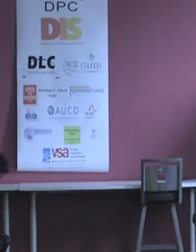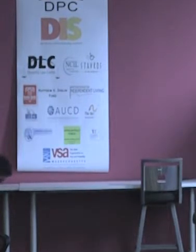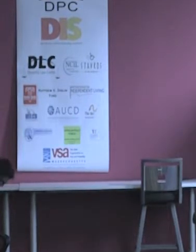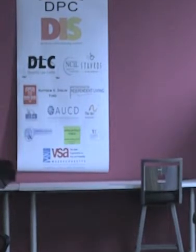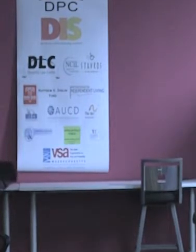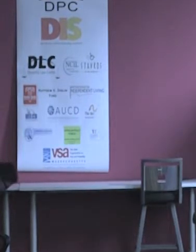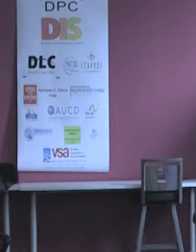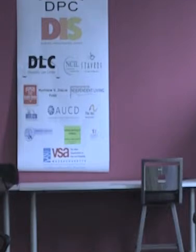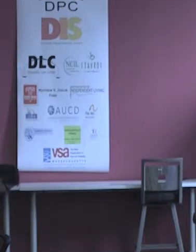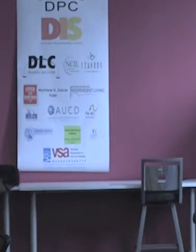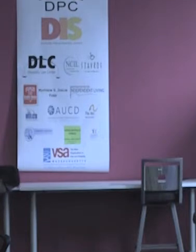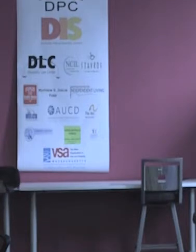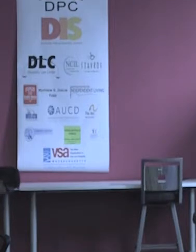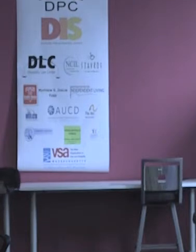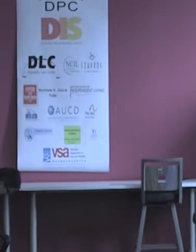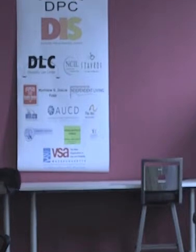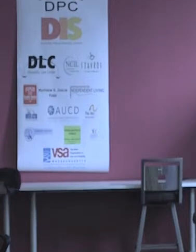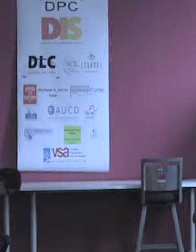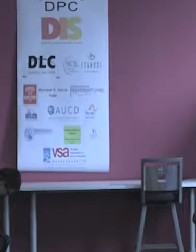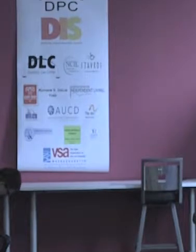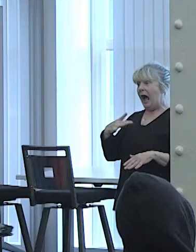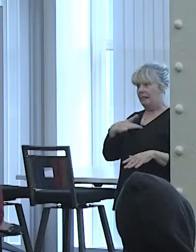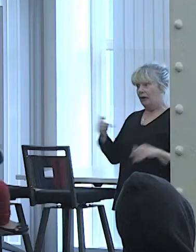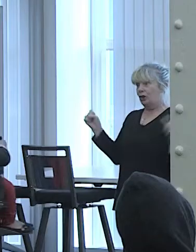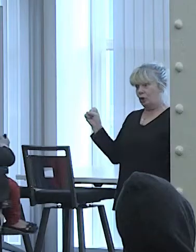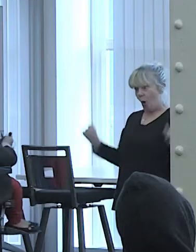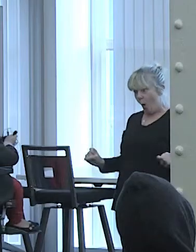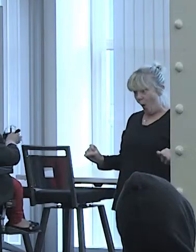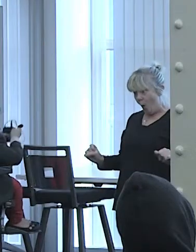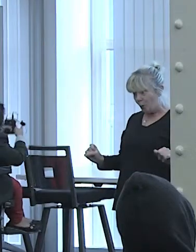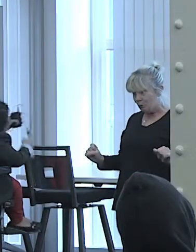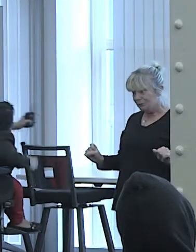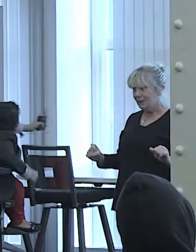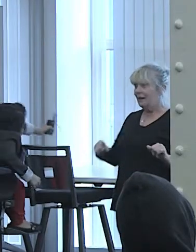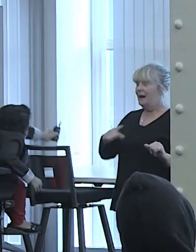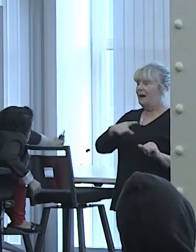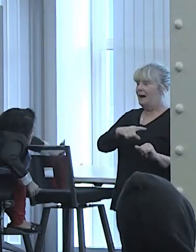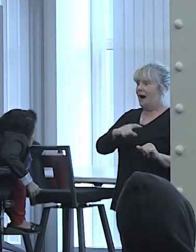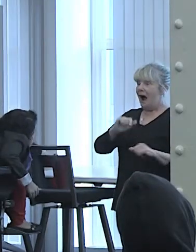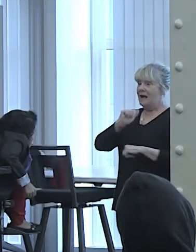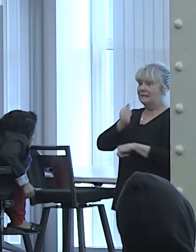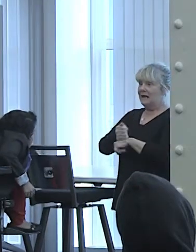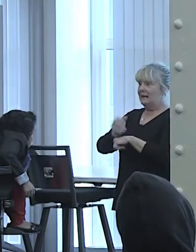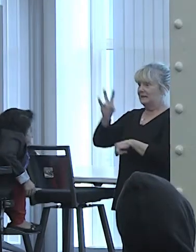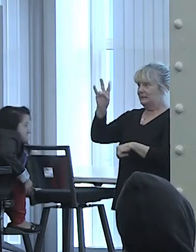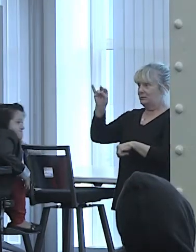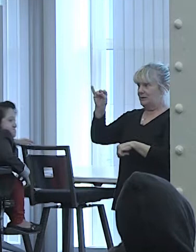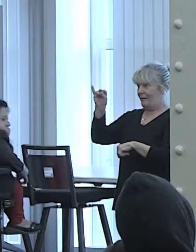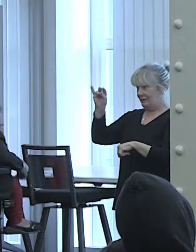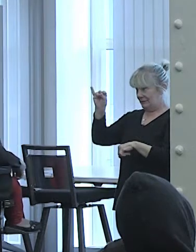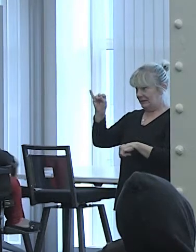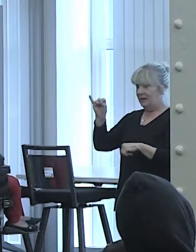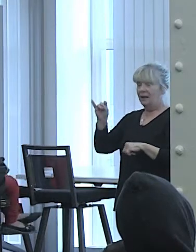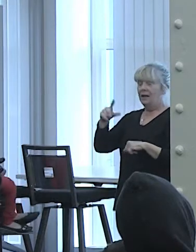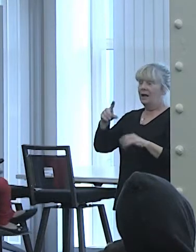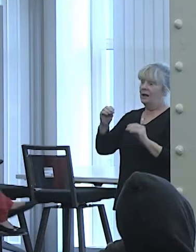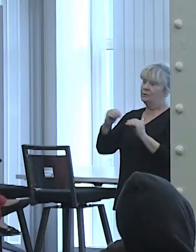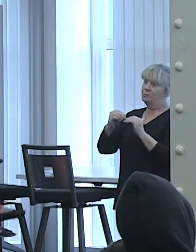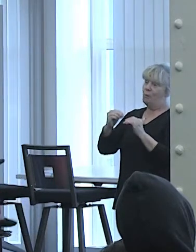I like it under 60 degrees, I set it to 70 in the hopes that although that's cooler than average, the fact that